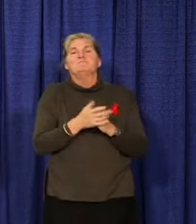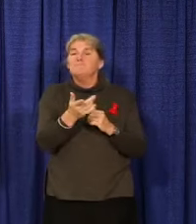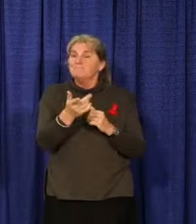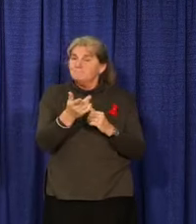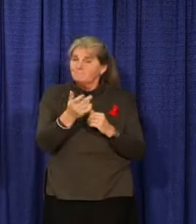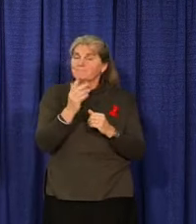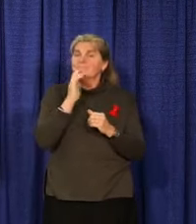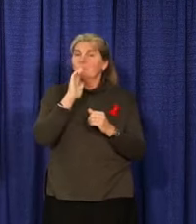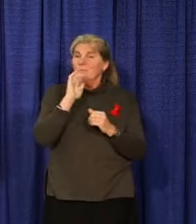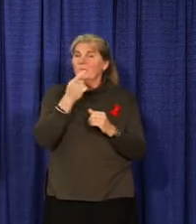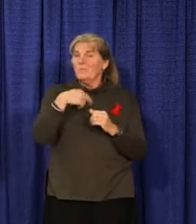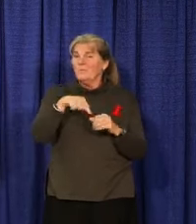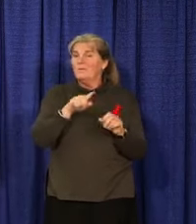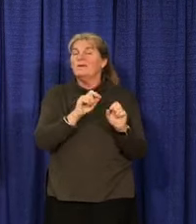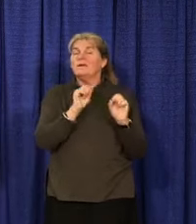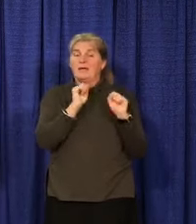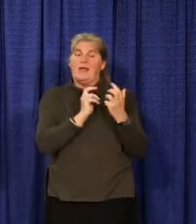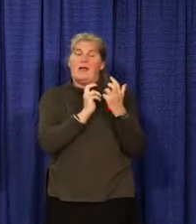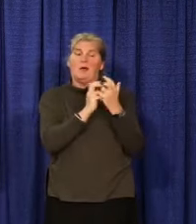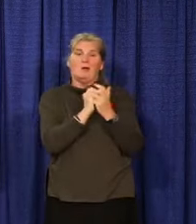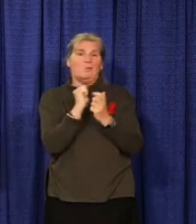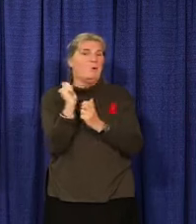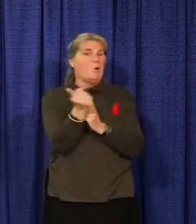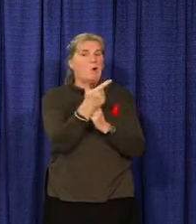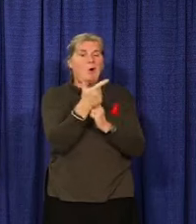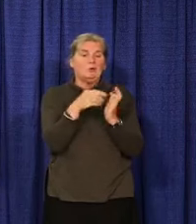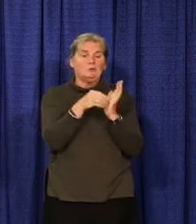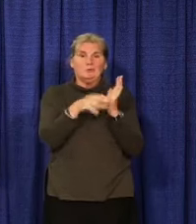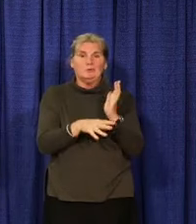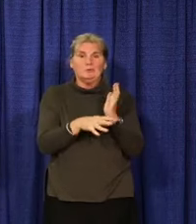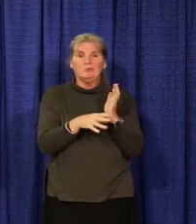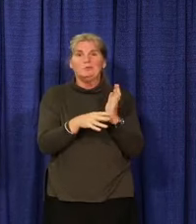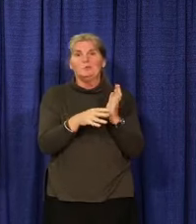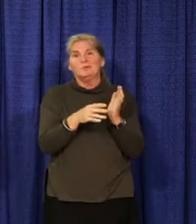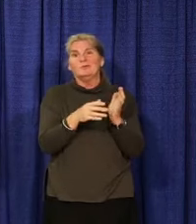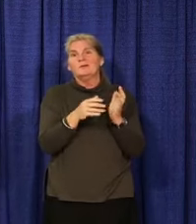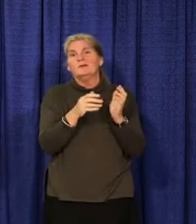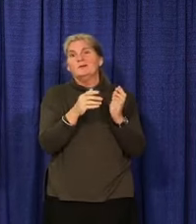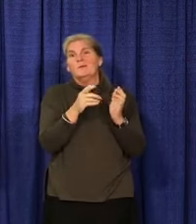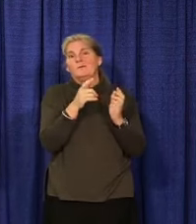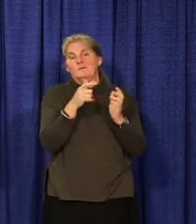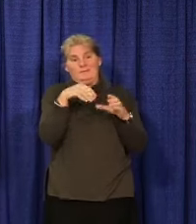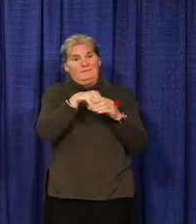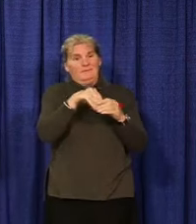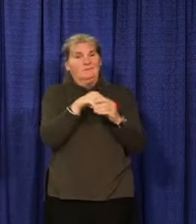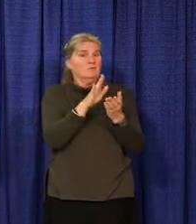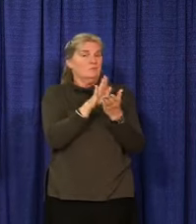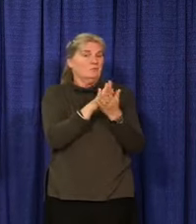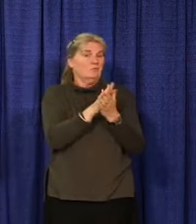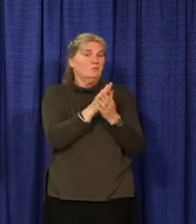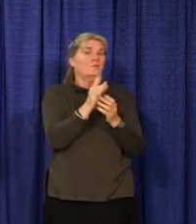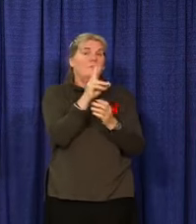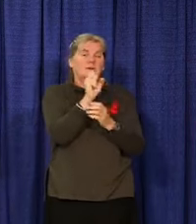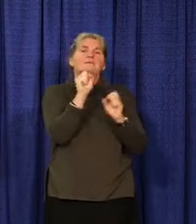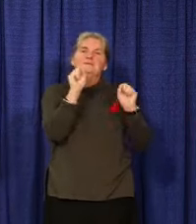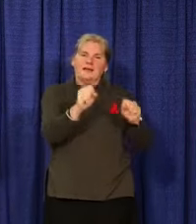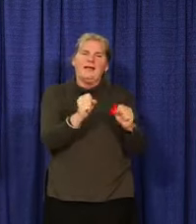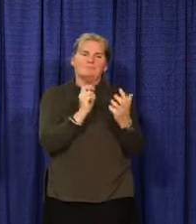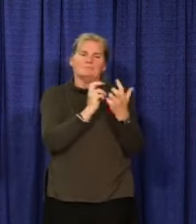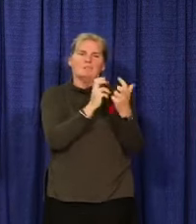I am pleased to share that we are able to accommodate all eligible students on school buses this year.